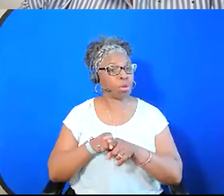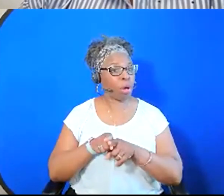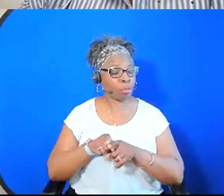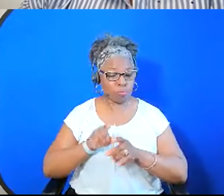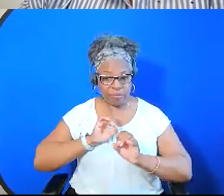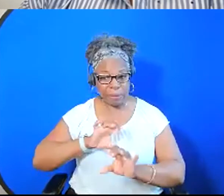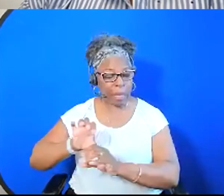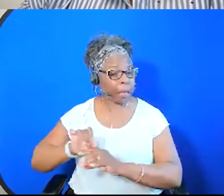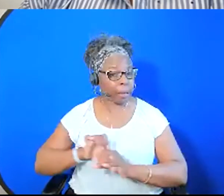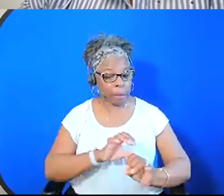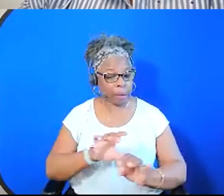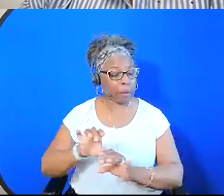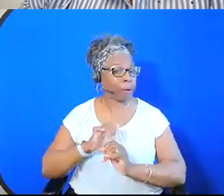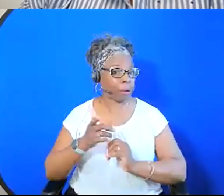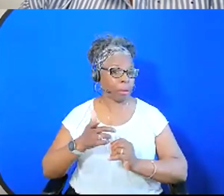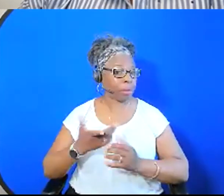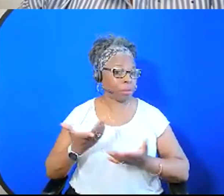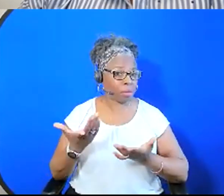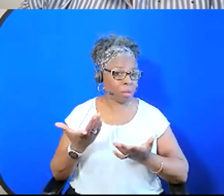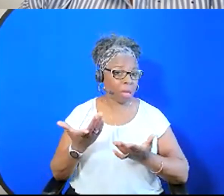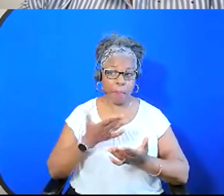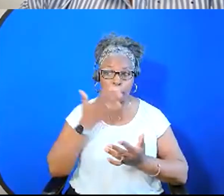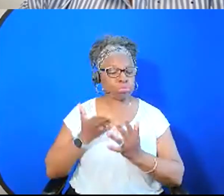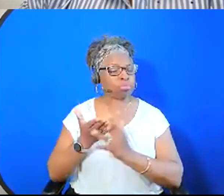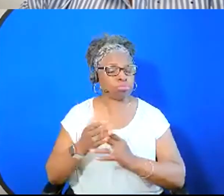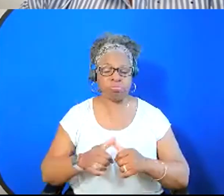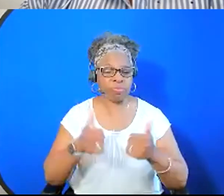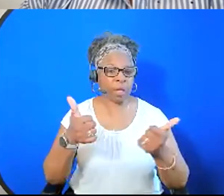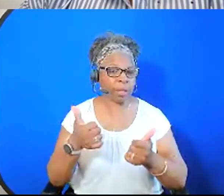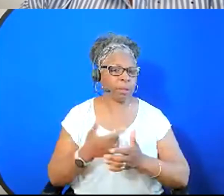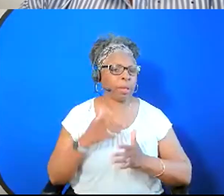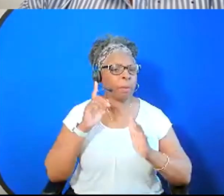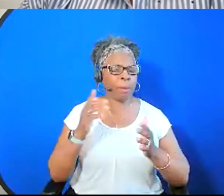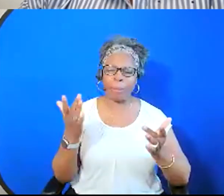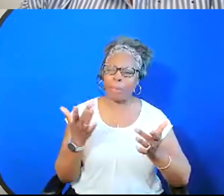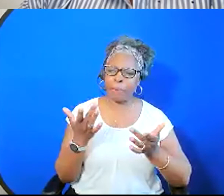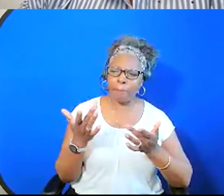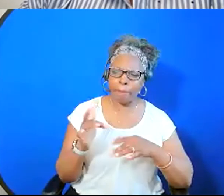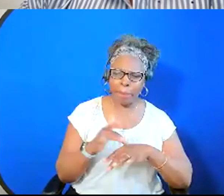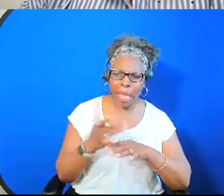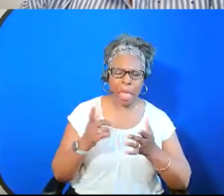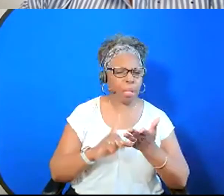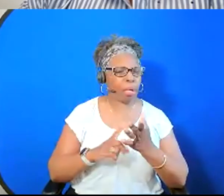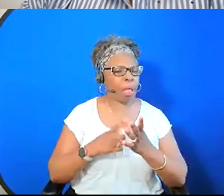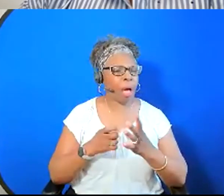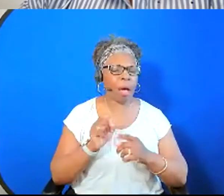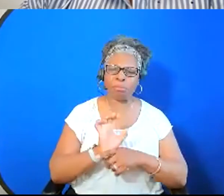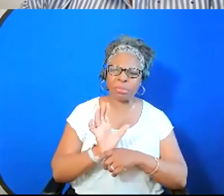but it struck me that's like the play or the LARP or the experience of the art or going to the cinema or the theatre, wherever it is, there's a kind of rarefied